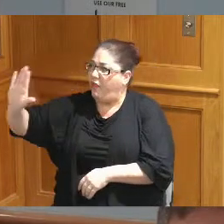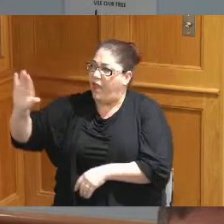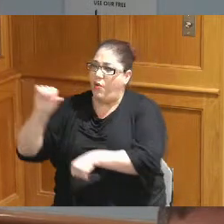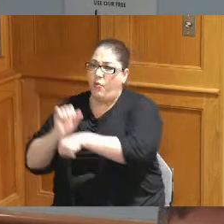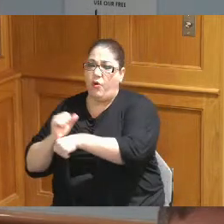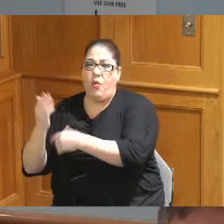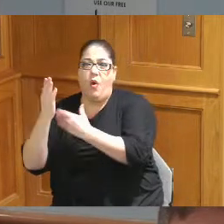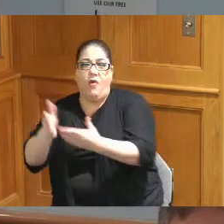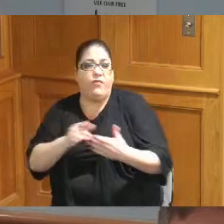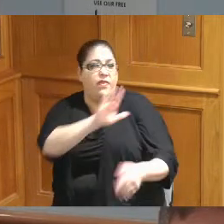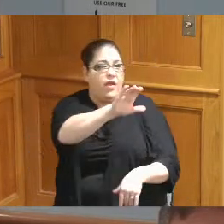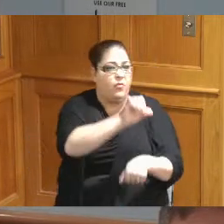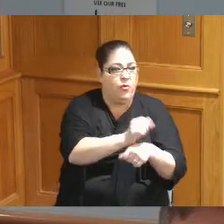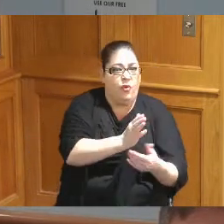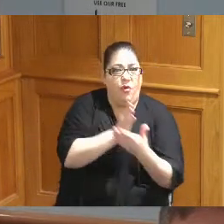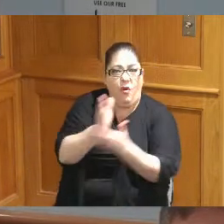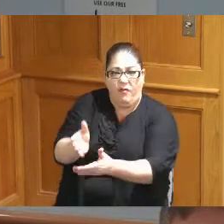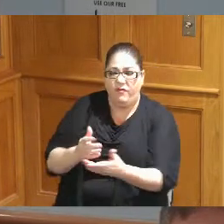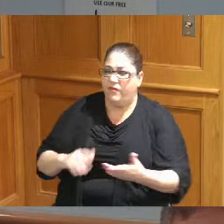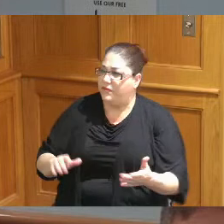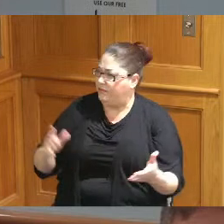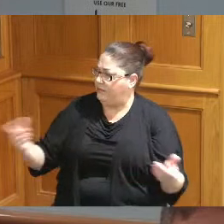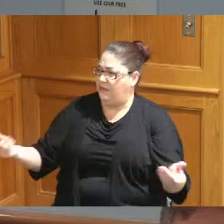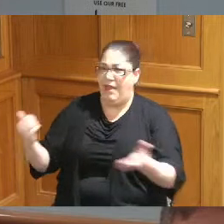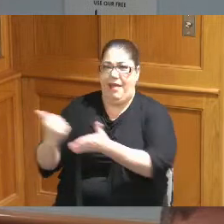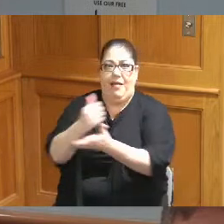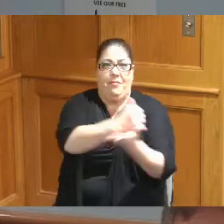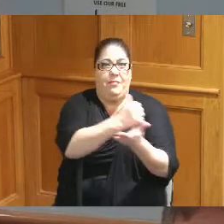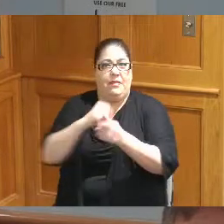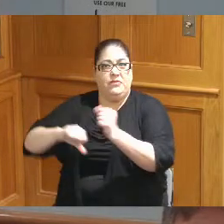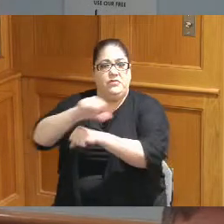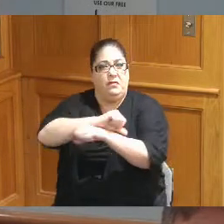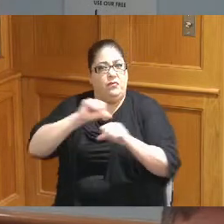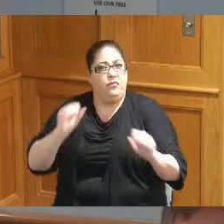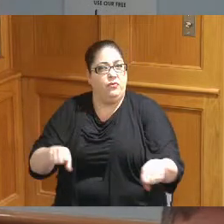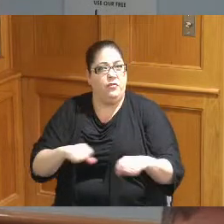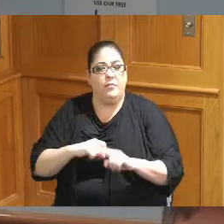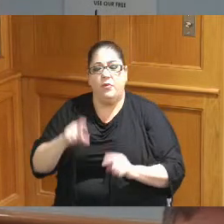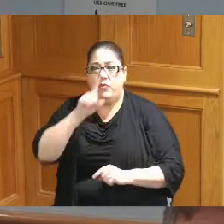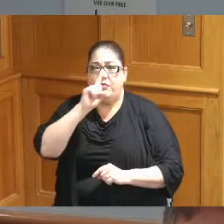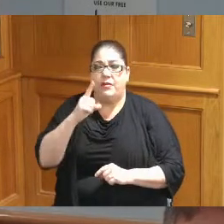I recognized while I was a street Outreach worker was that there was a significant need for better